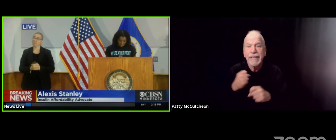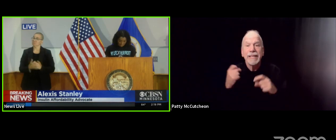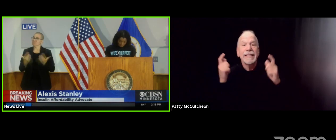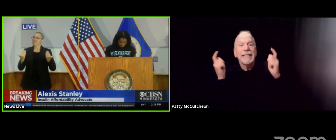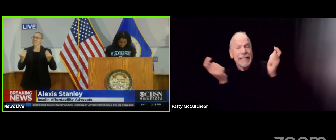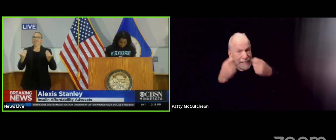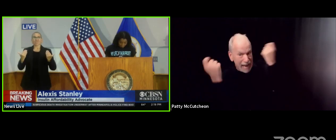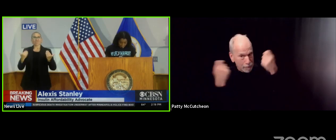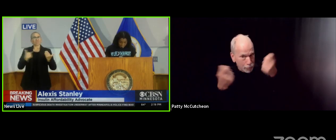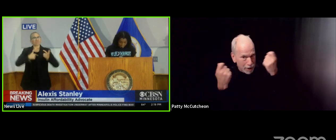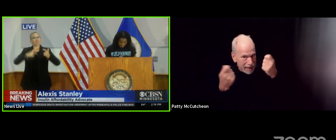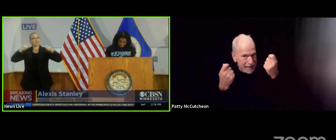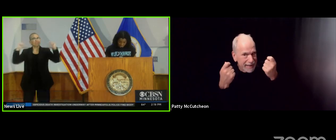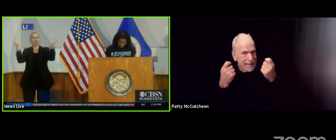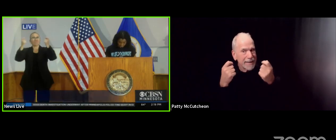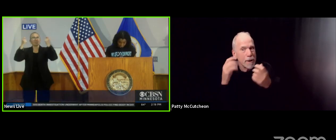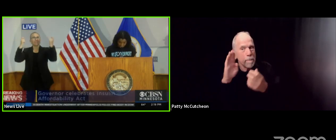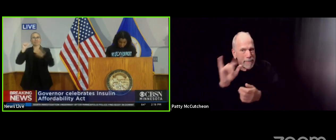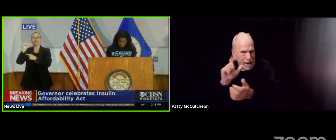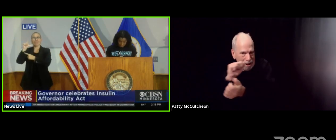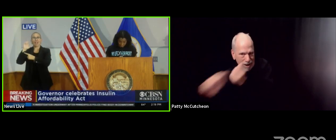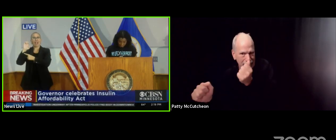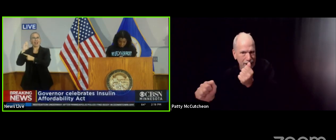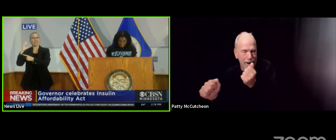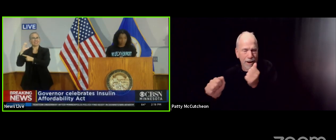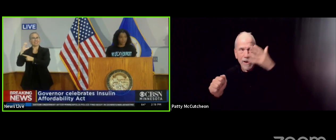AND NEXT I'D LIKE TO INTRODUCE REPRESENTATIVE MICHAEL HOWARD,